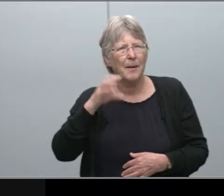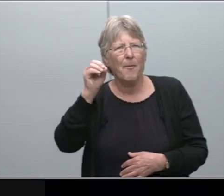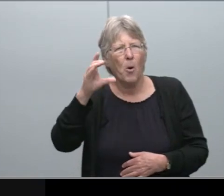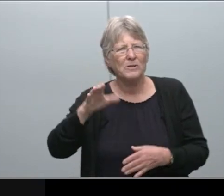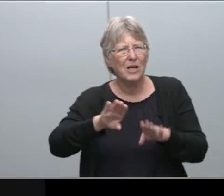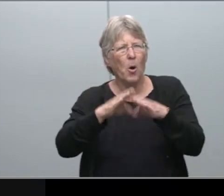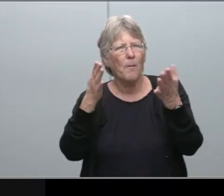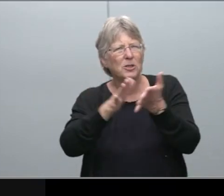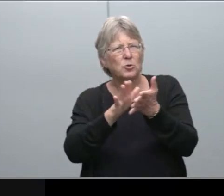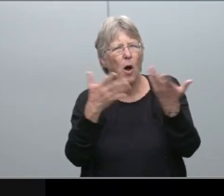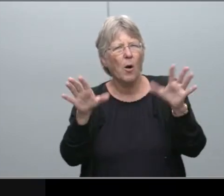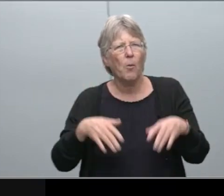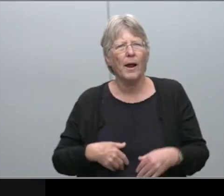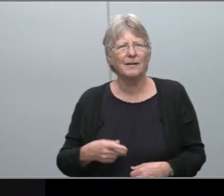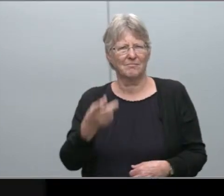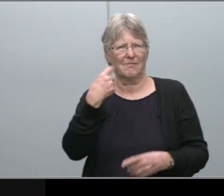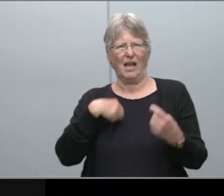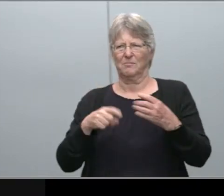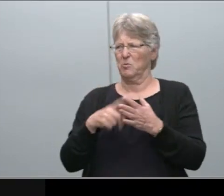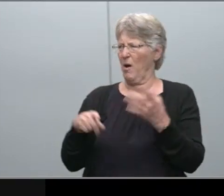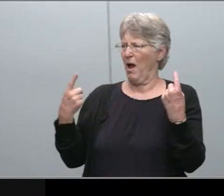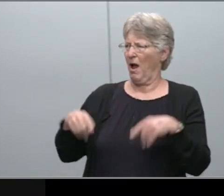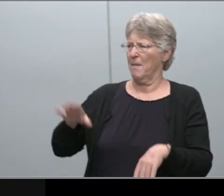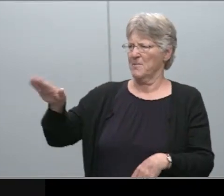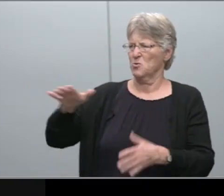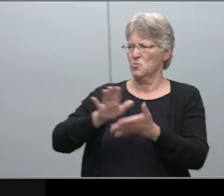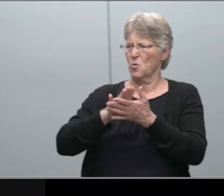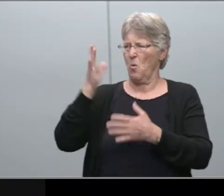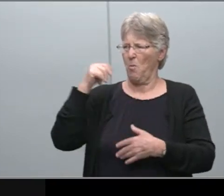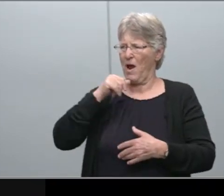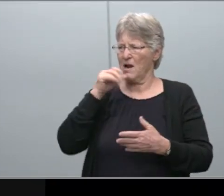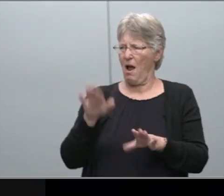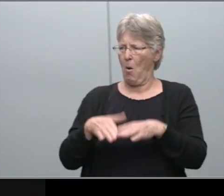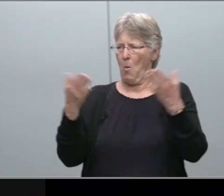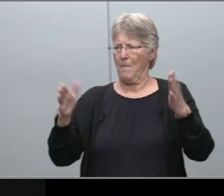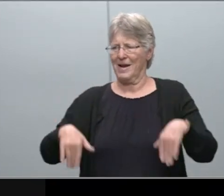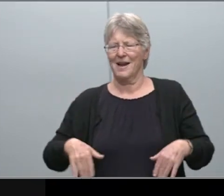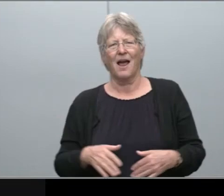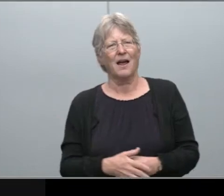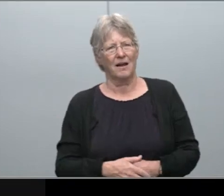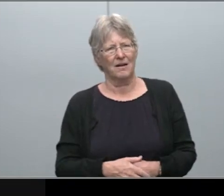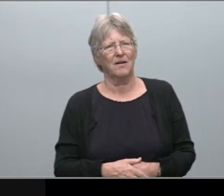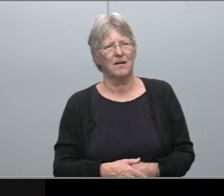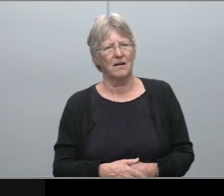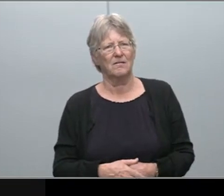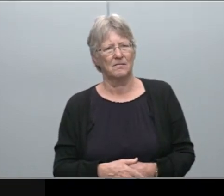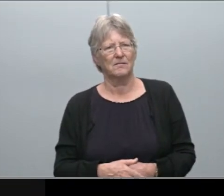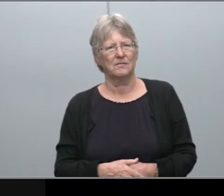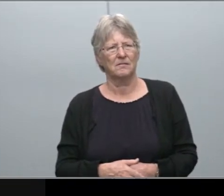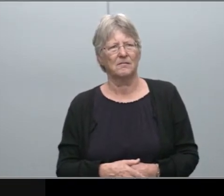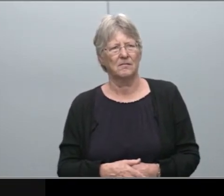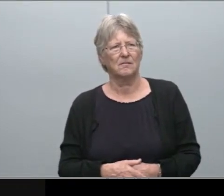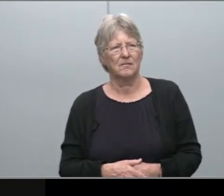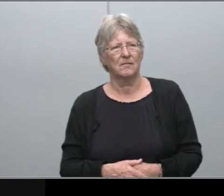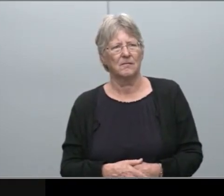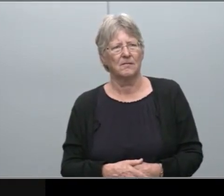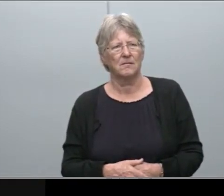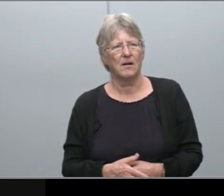Okay, so if you haven't at this time, go ahead and go to the, if you see the bottom of the chat, there's the next tejoin. Go ahead and click on that link